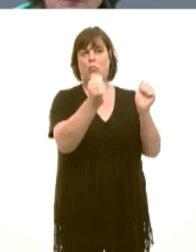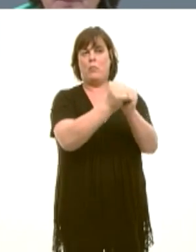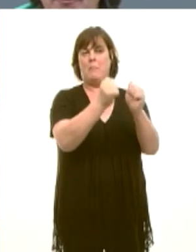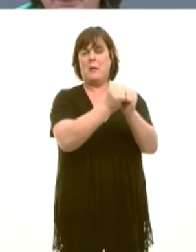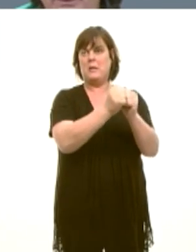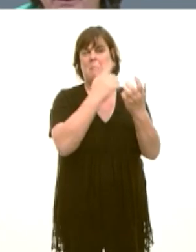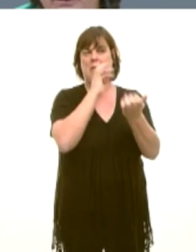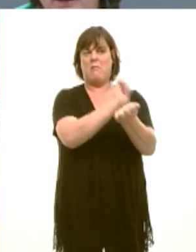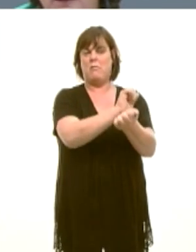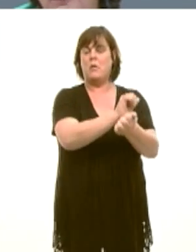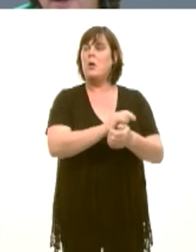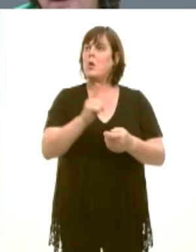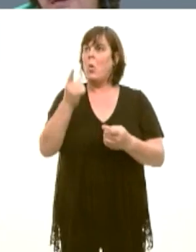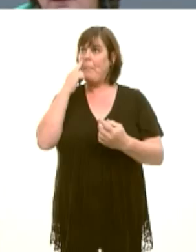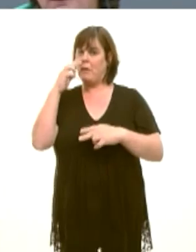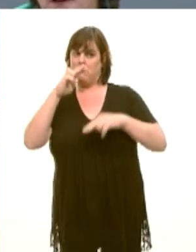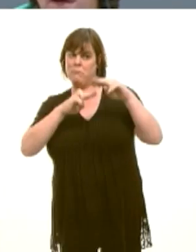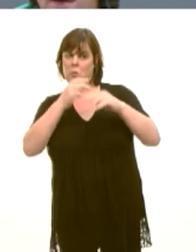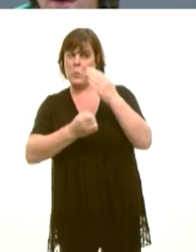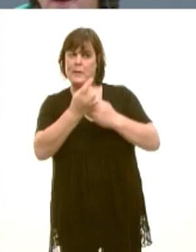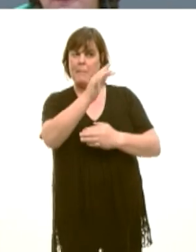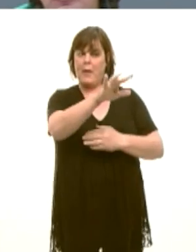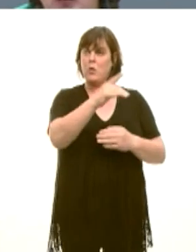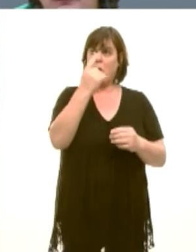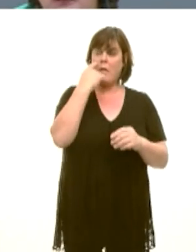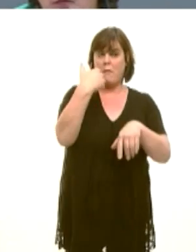at the moment, do you think thereís been any real impact on the ministerial committees